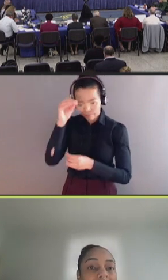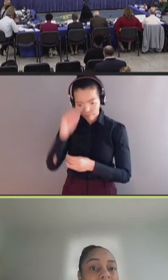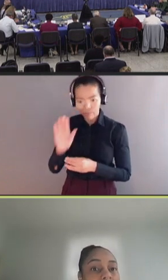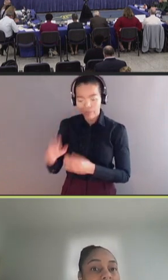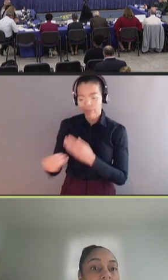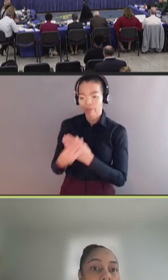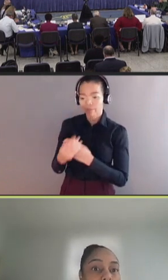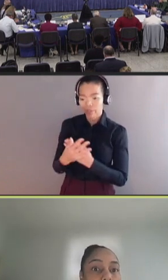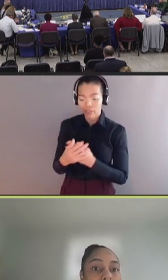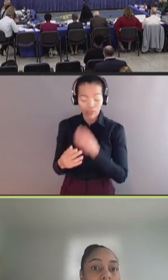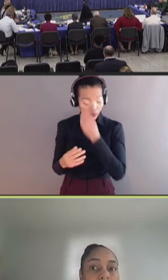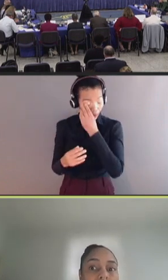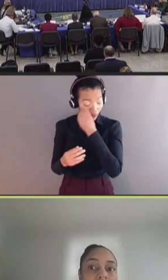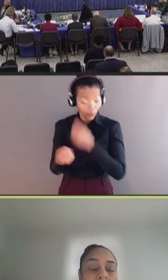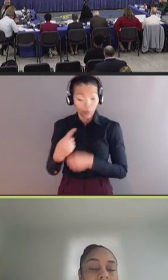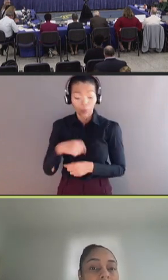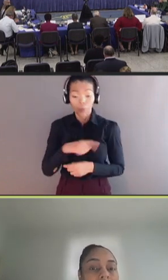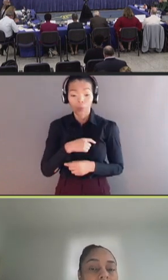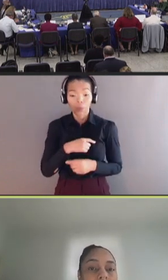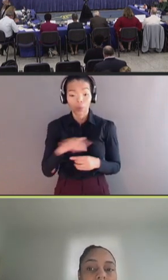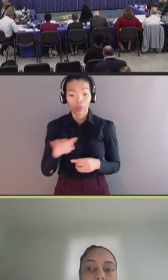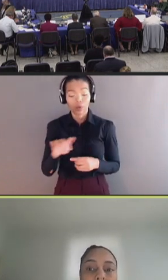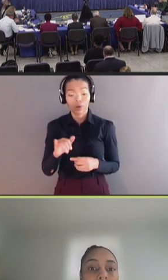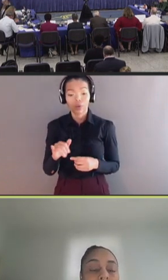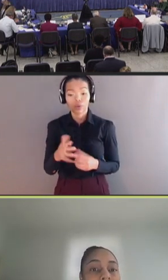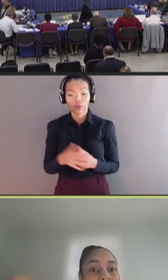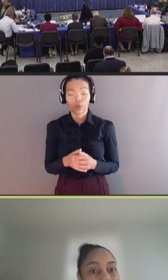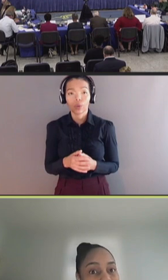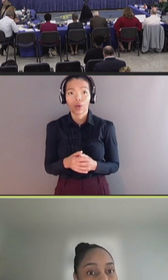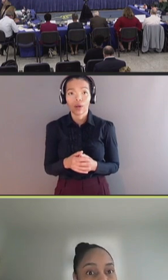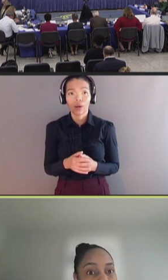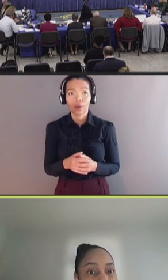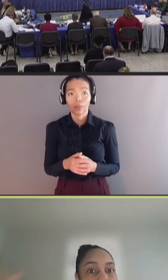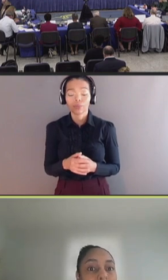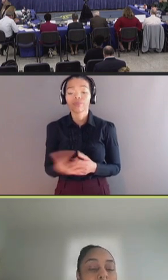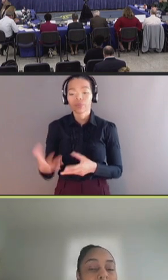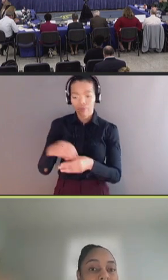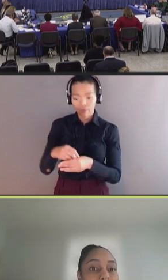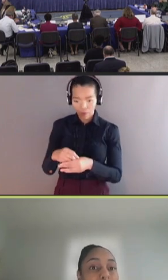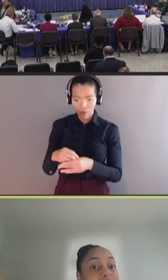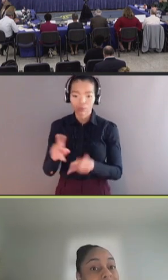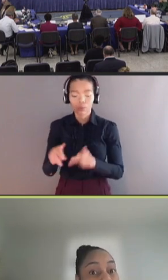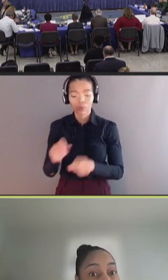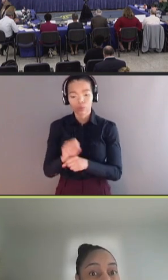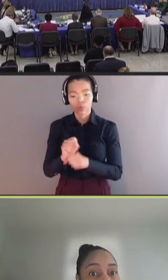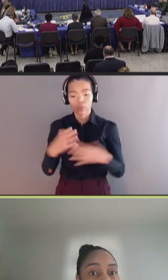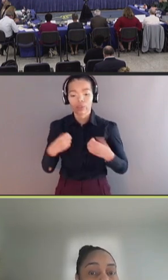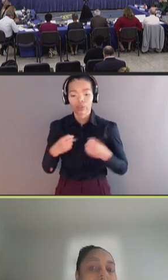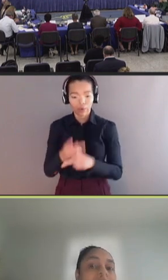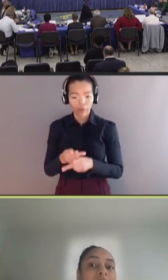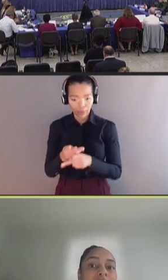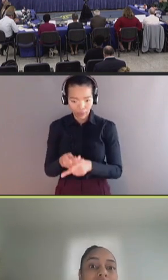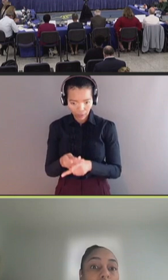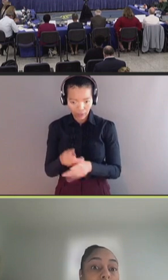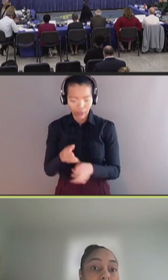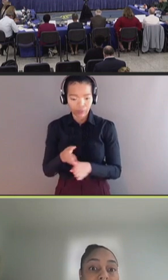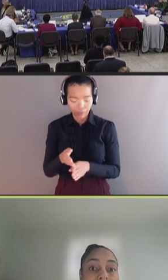engaged healthcare providers at this -- at the ideation and kept conceptualization phase to